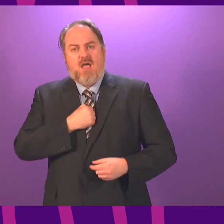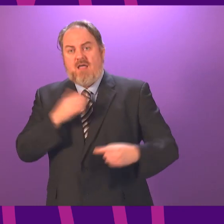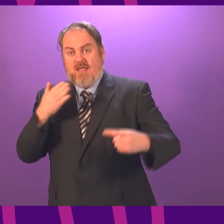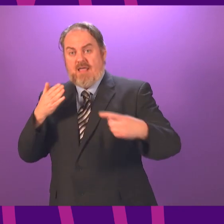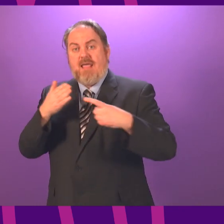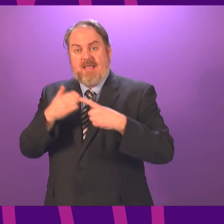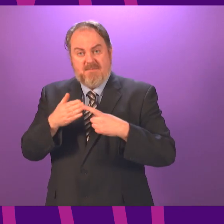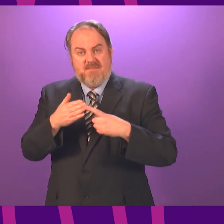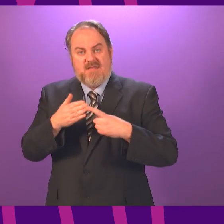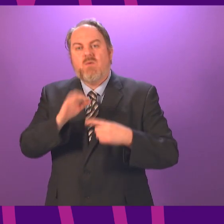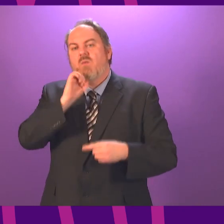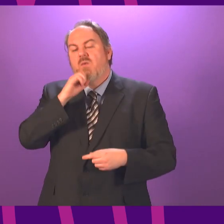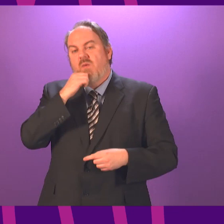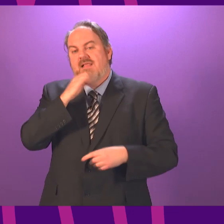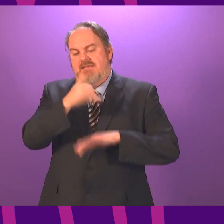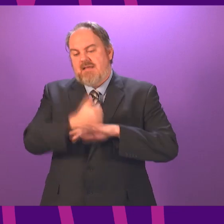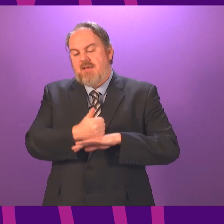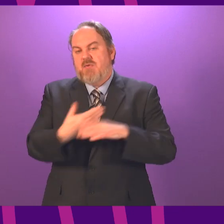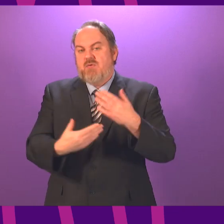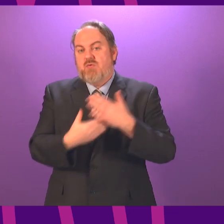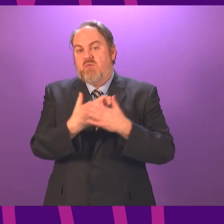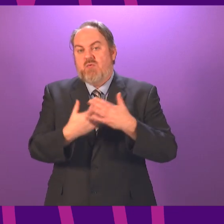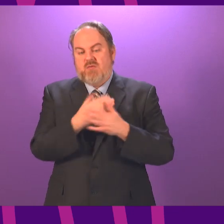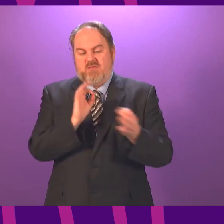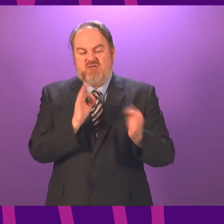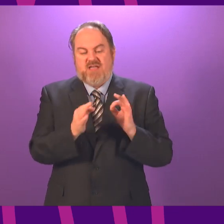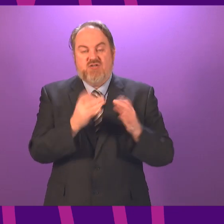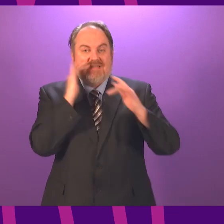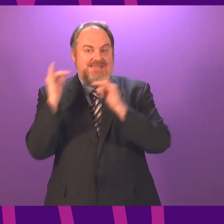to publish a revised testing strategy to take account of our increased capacity and the